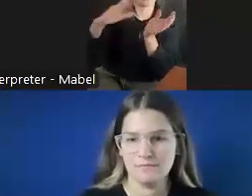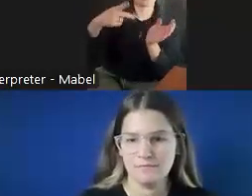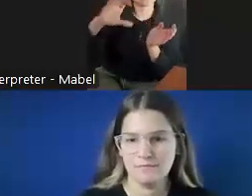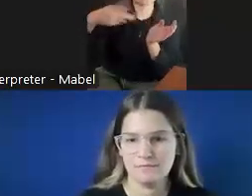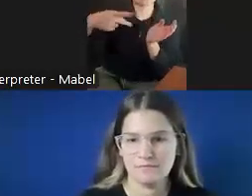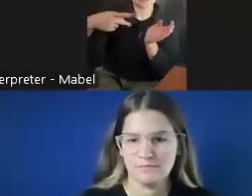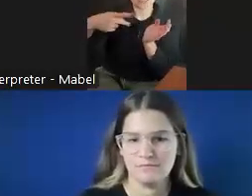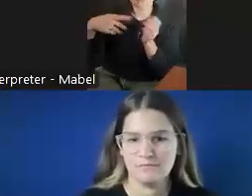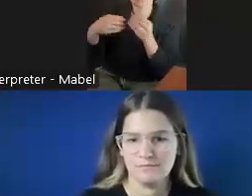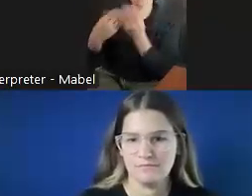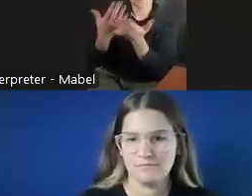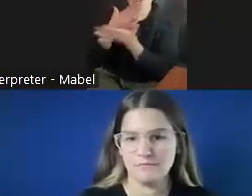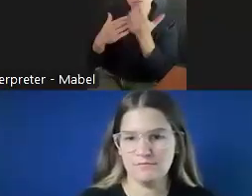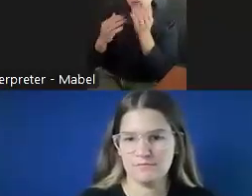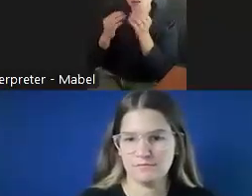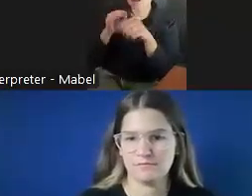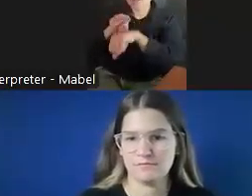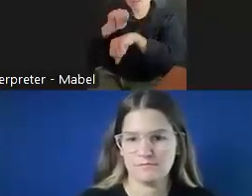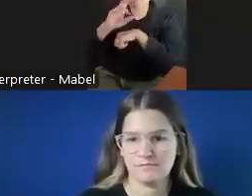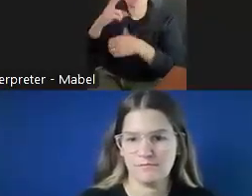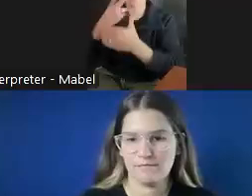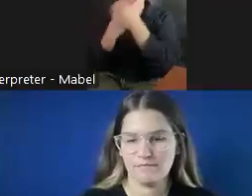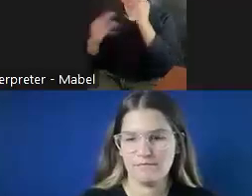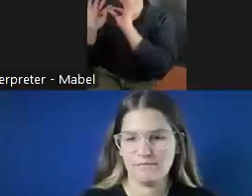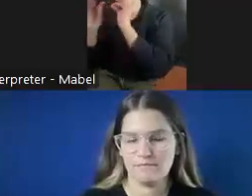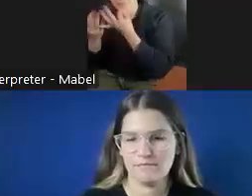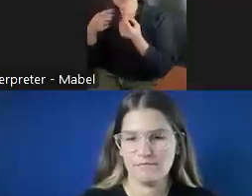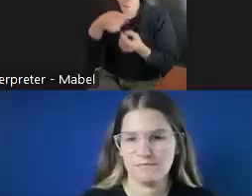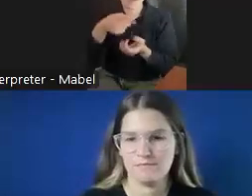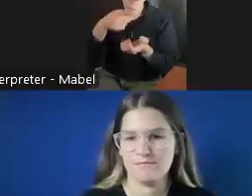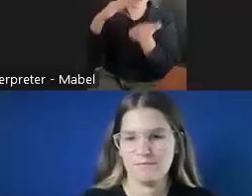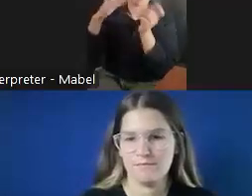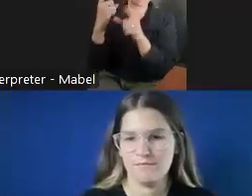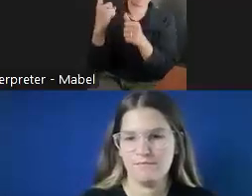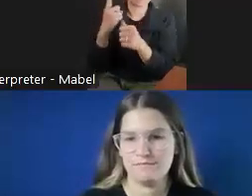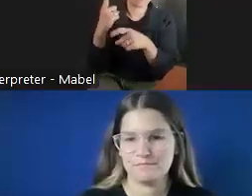to the primary care doctors who are willing to continue managing their medications or sometimes